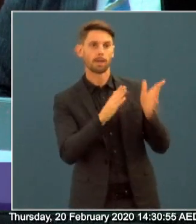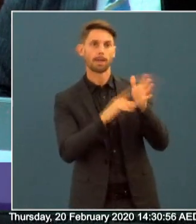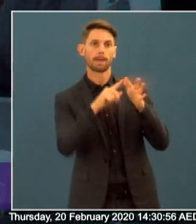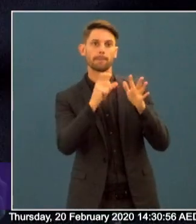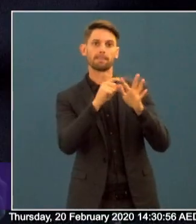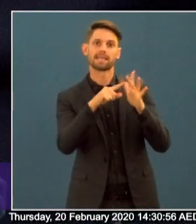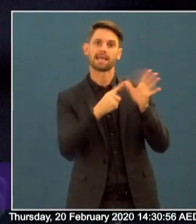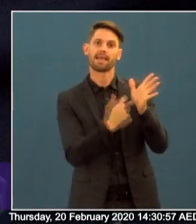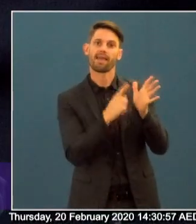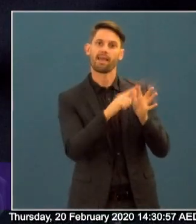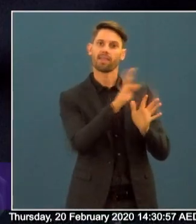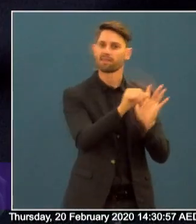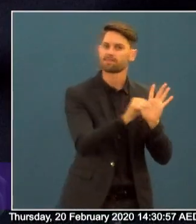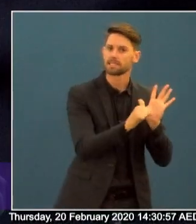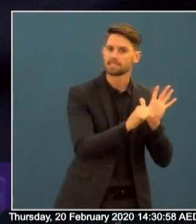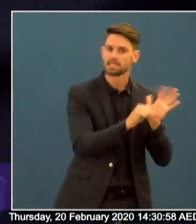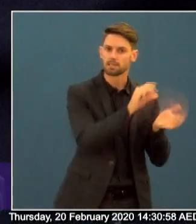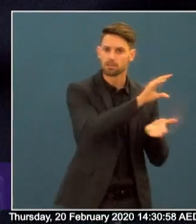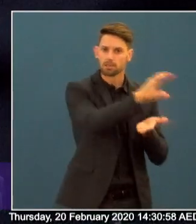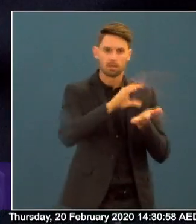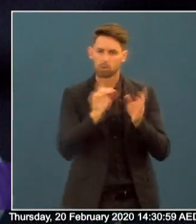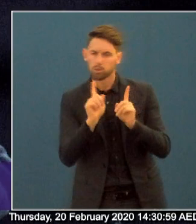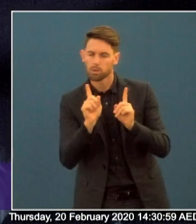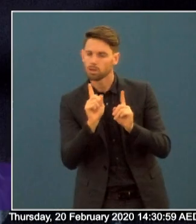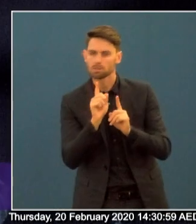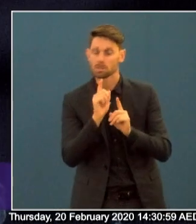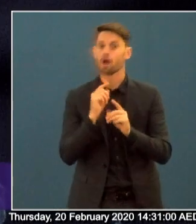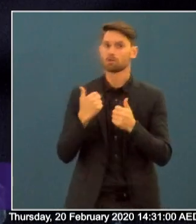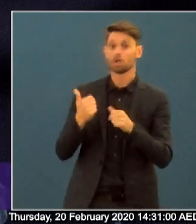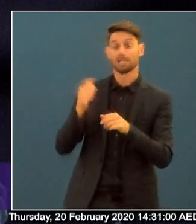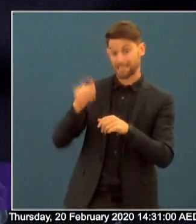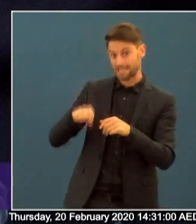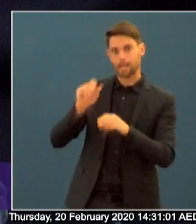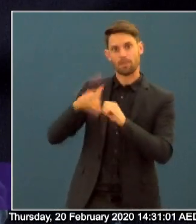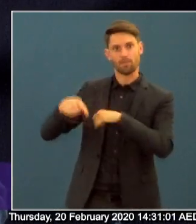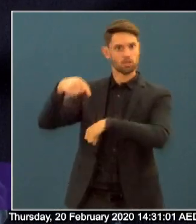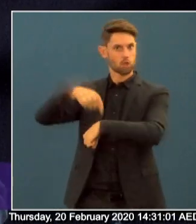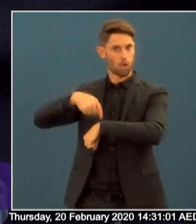What's the issue here? It's largely about how long and remuneration for the degree